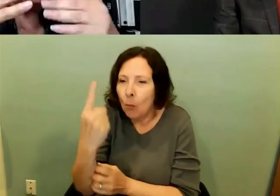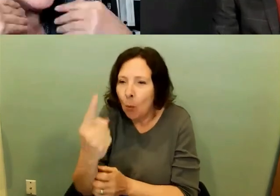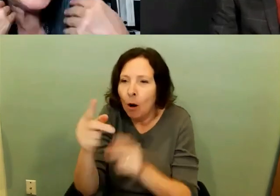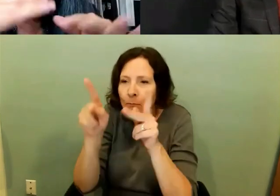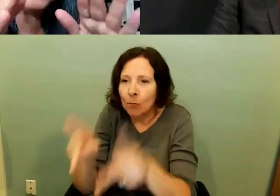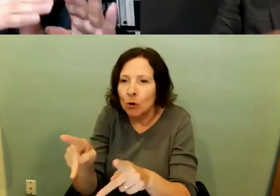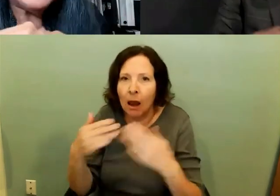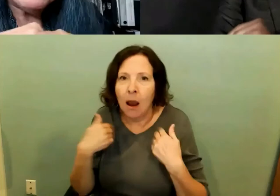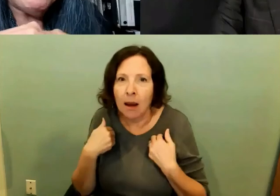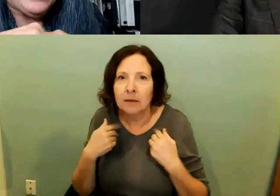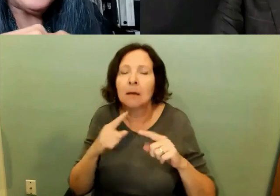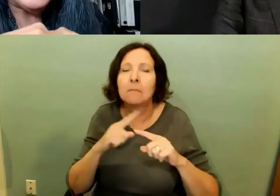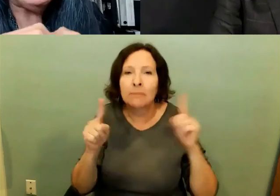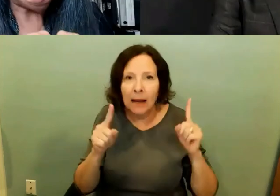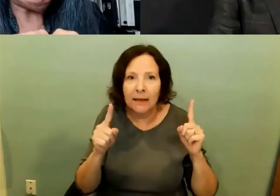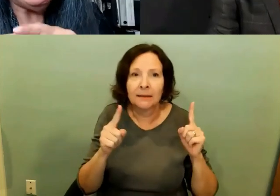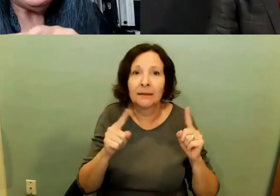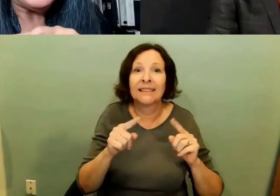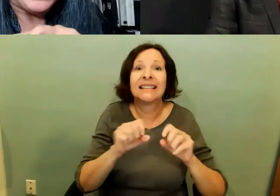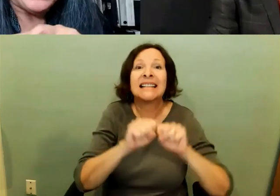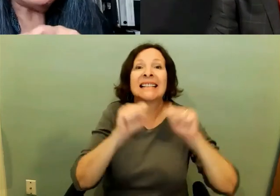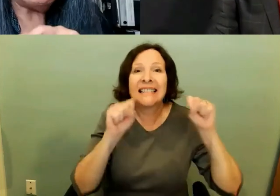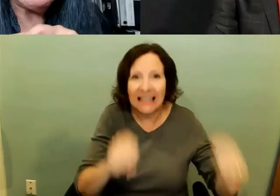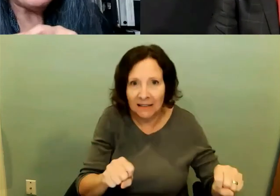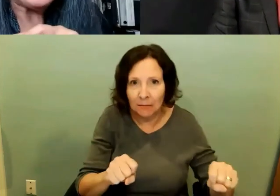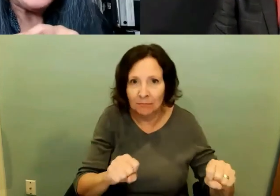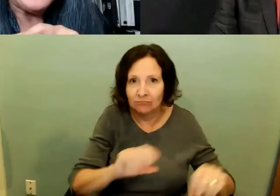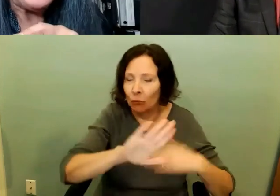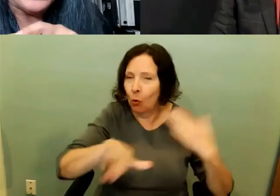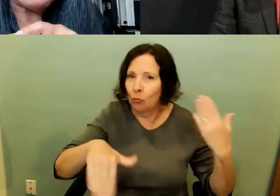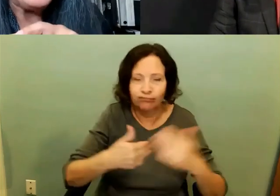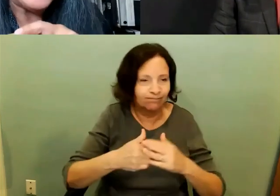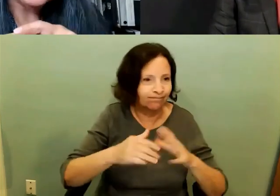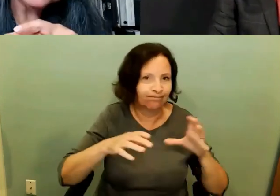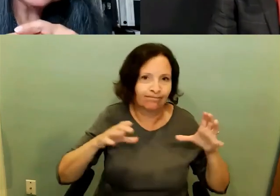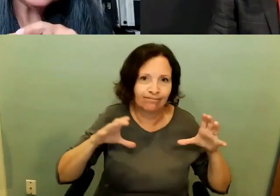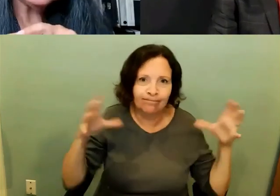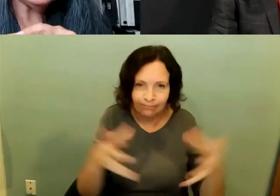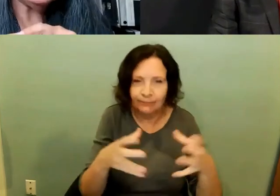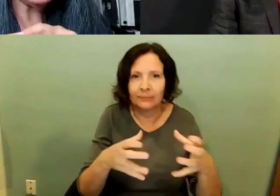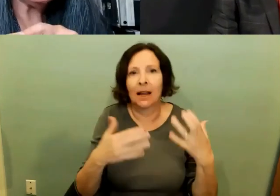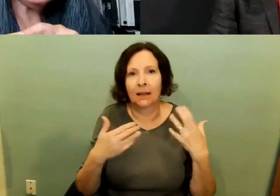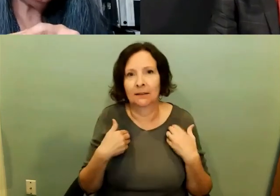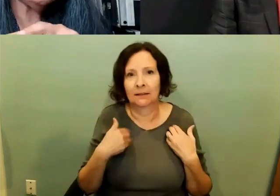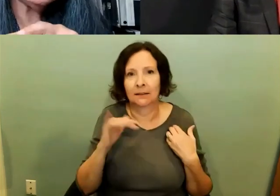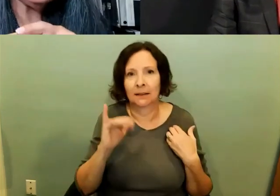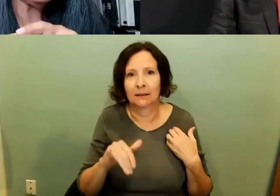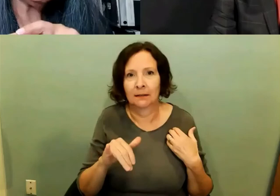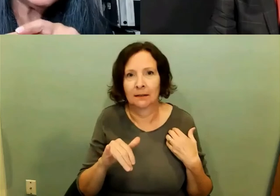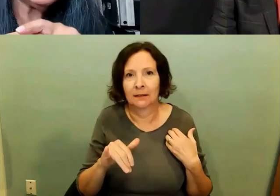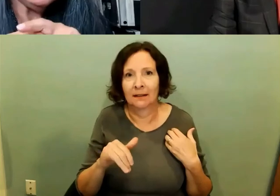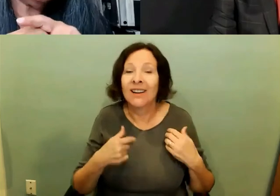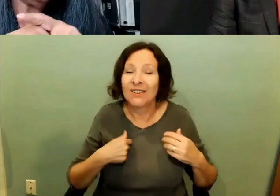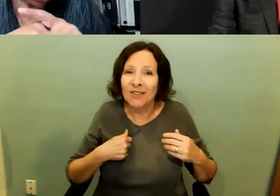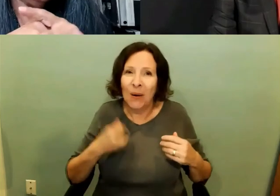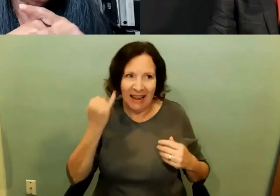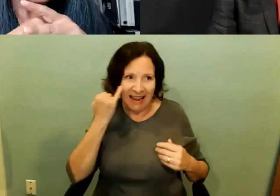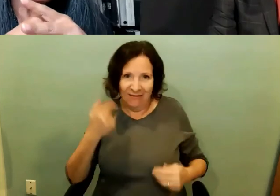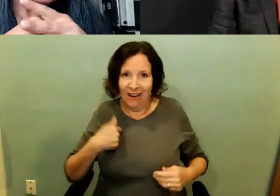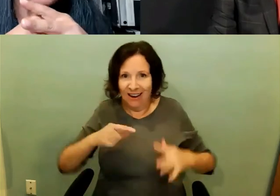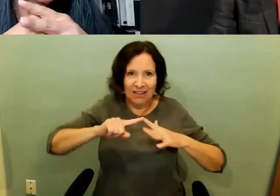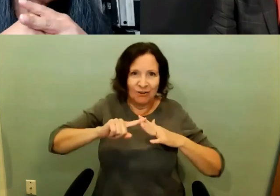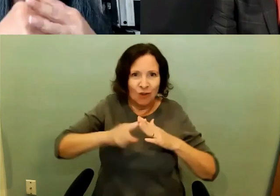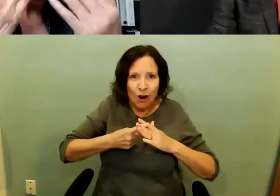started some fires, I'm very very happy because it was a new thing to think about. It was part of